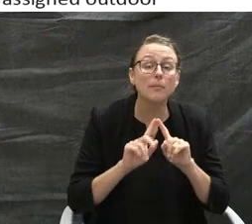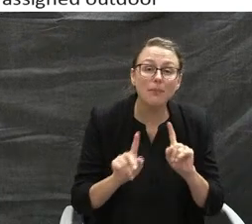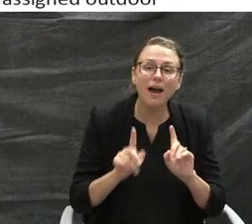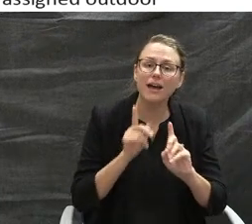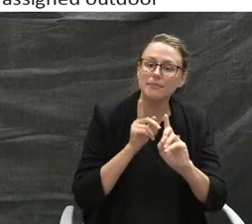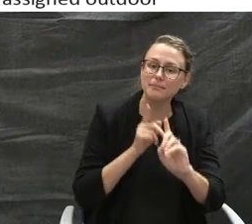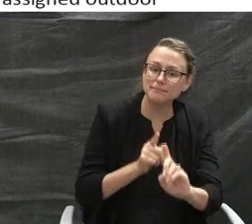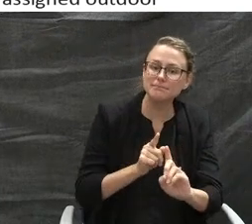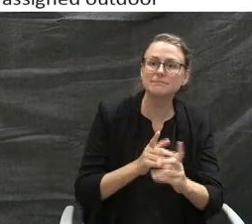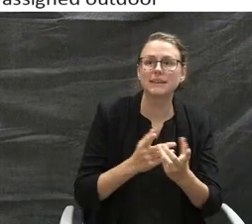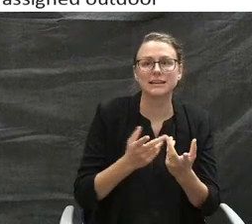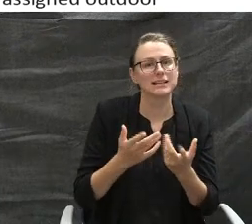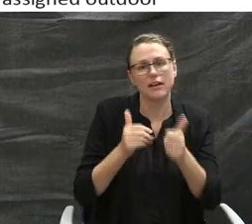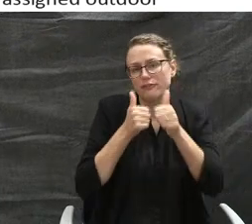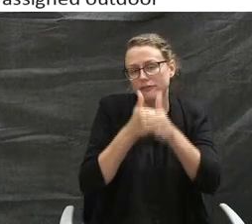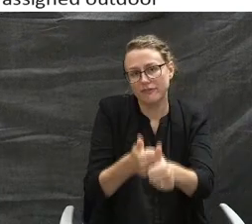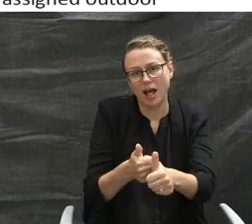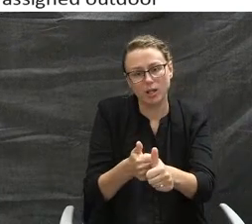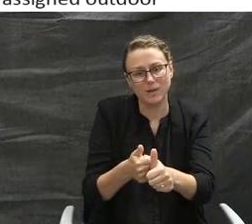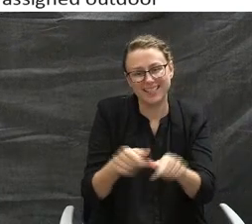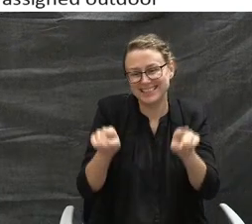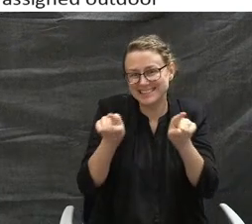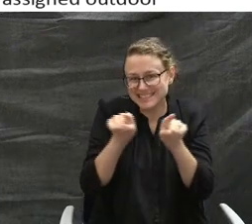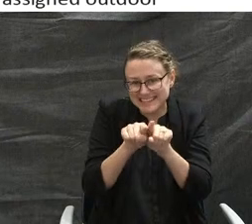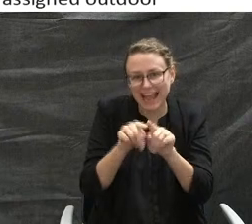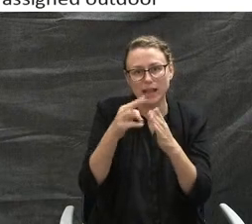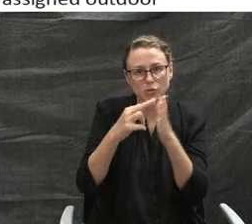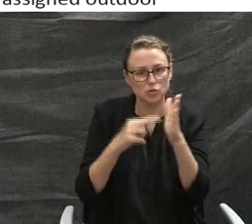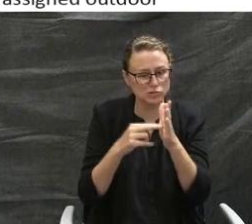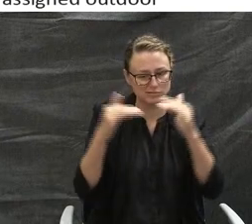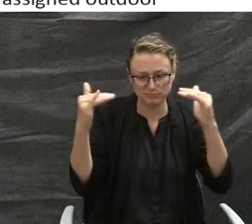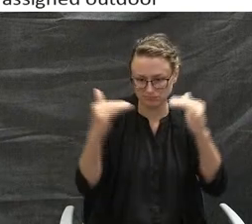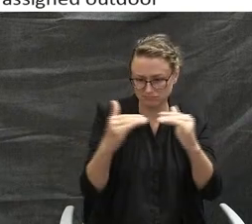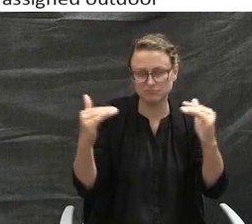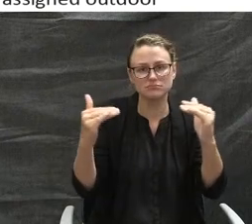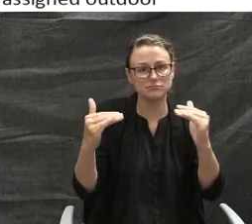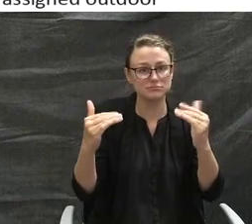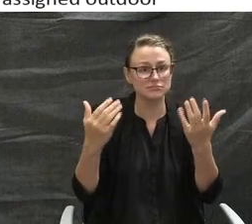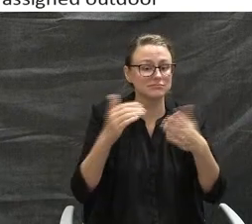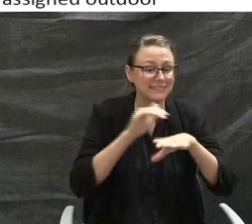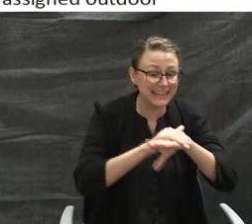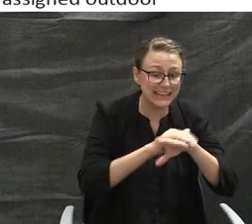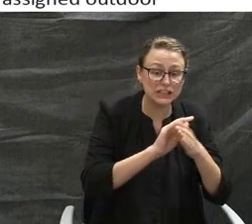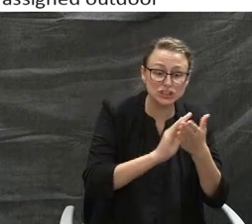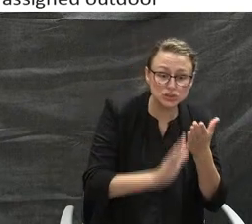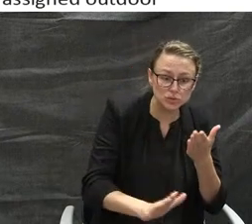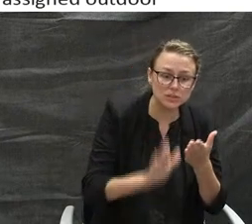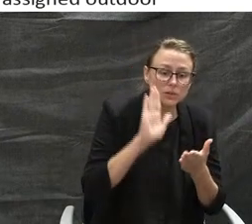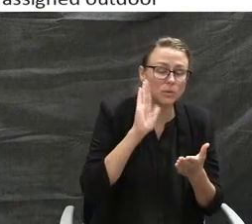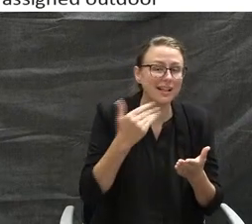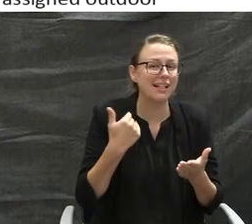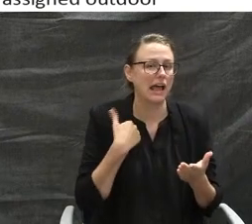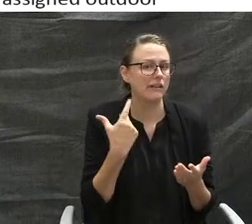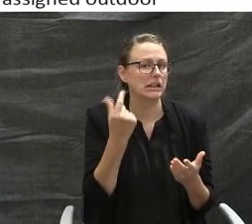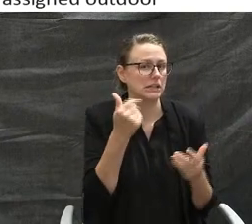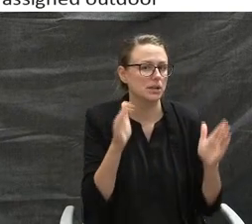basically they'll both follow the same rules, if anything. English students will have a little bit smaller class size as